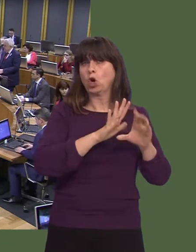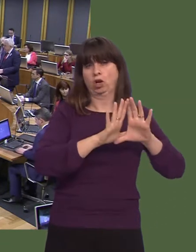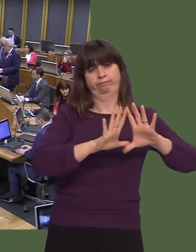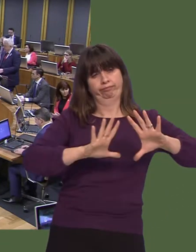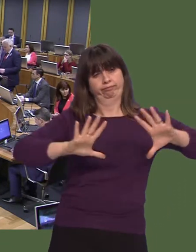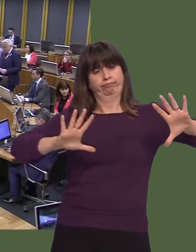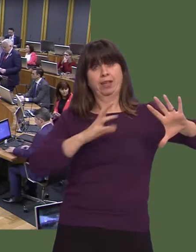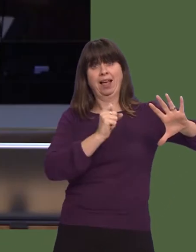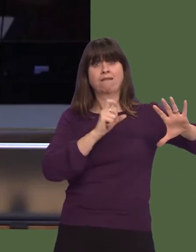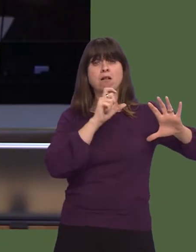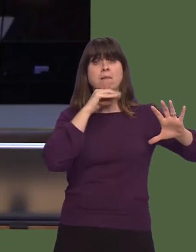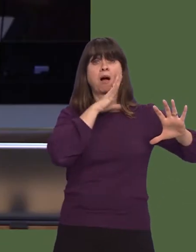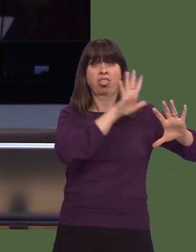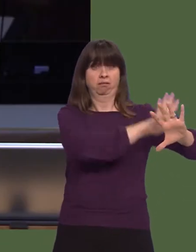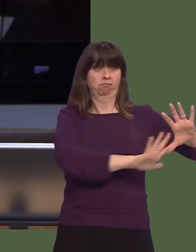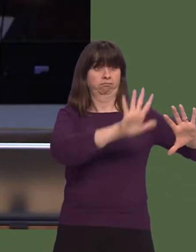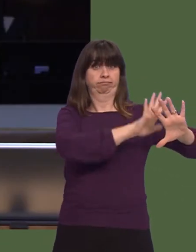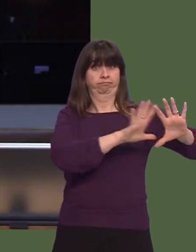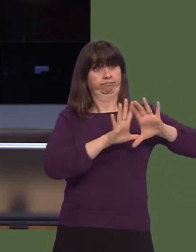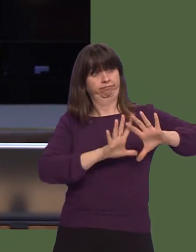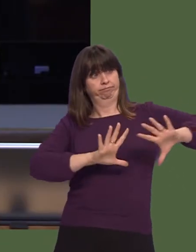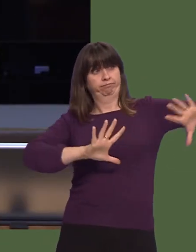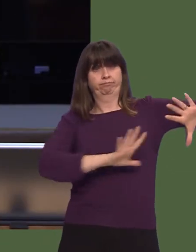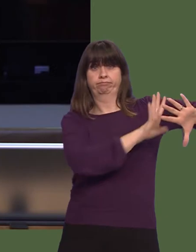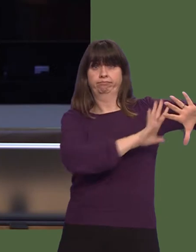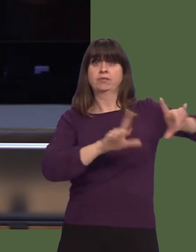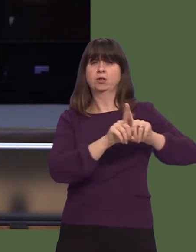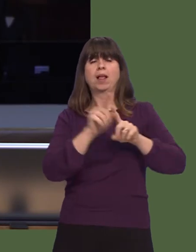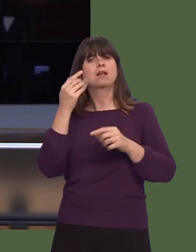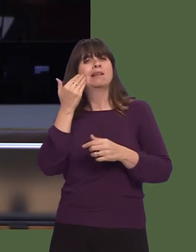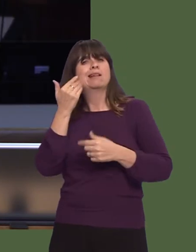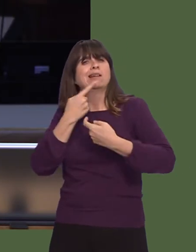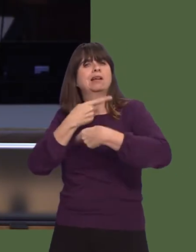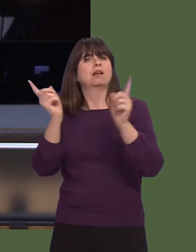Carmarthenshire and, therefore, the announcement by Amazon recently that they were creating